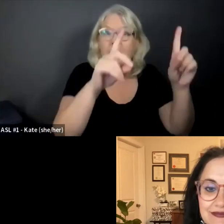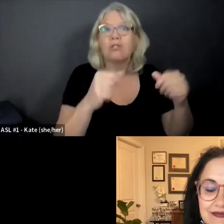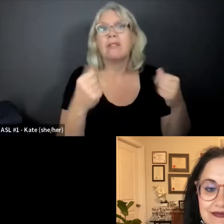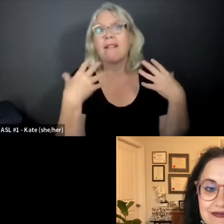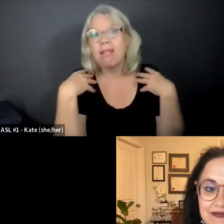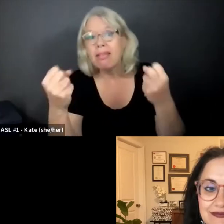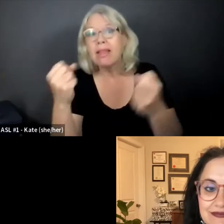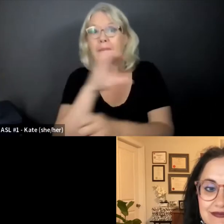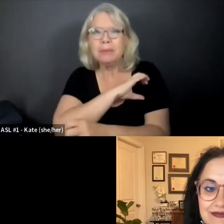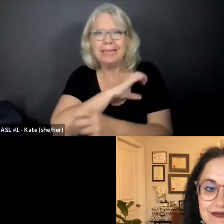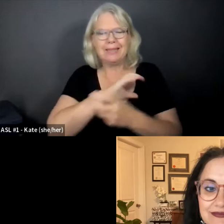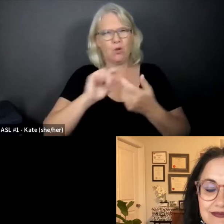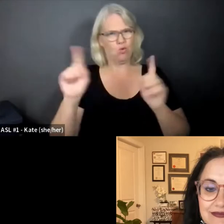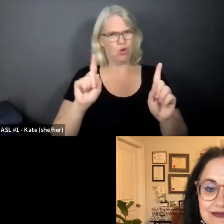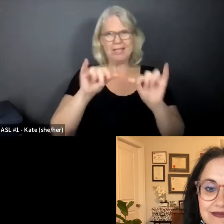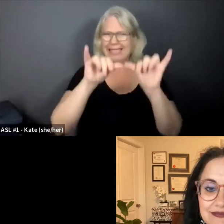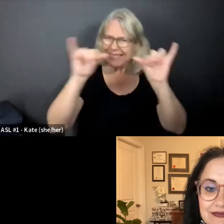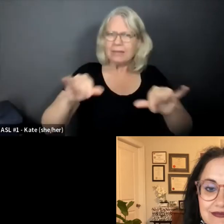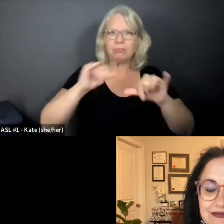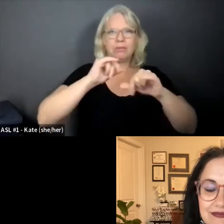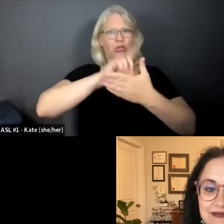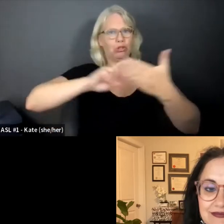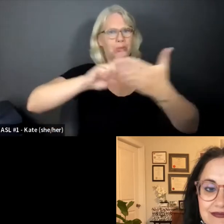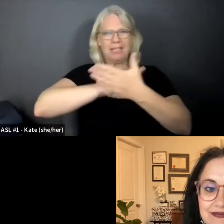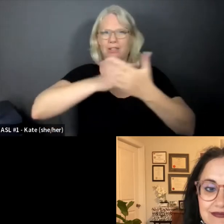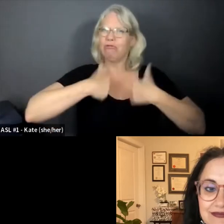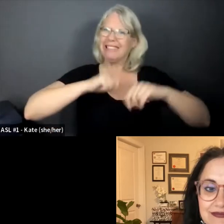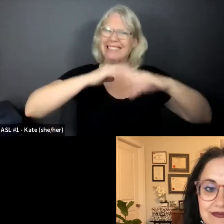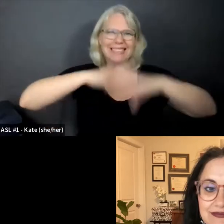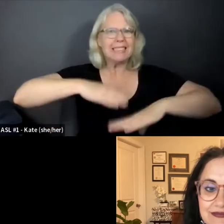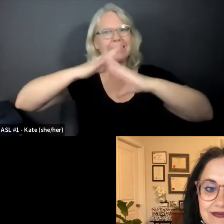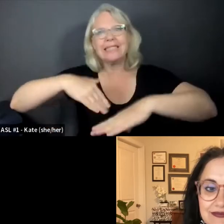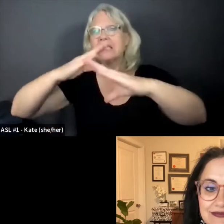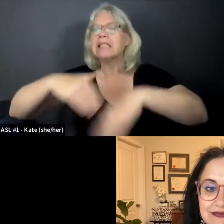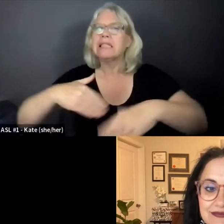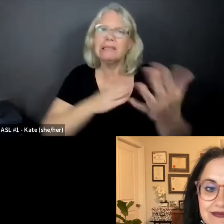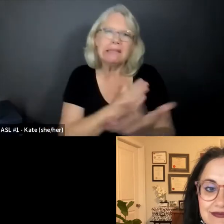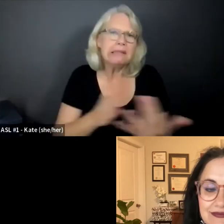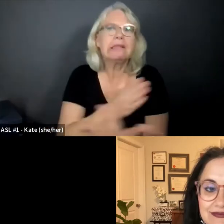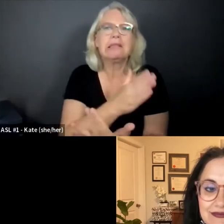I CAN CERTAINLY SAY FROM ARCH'S PERSPECTIVE, WE GREATLY APPRECIATED ENA'S EFFORTS DURING